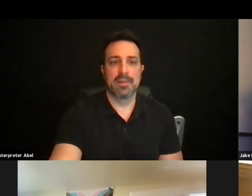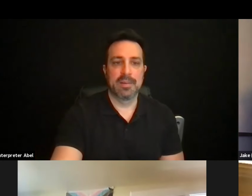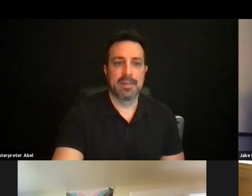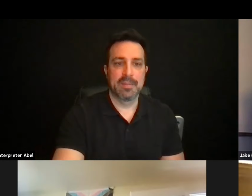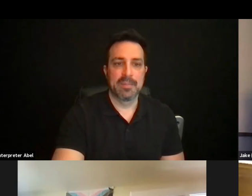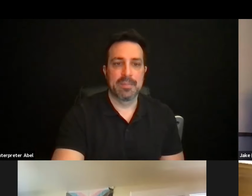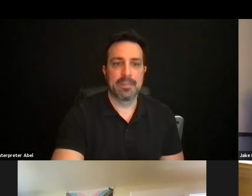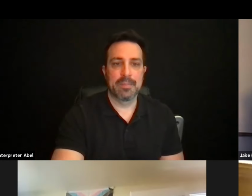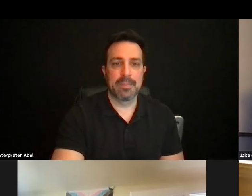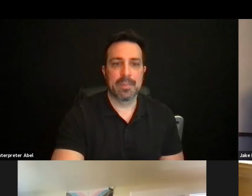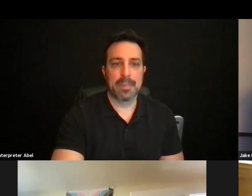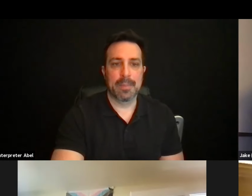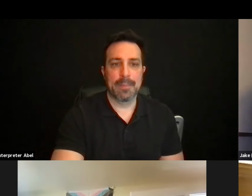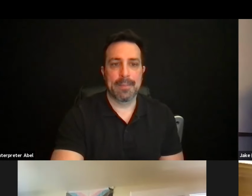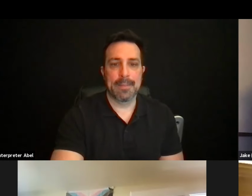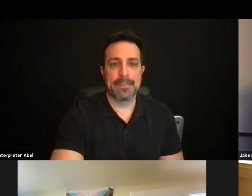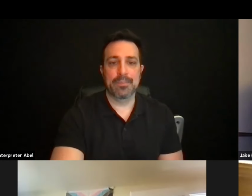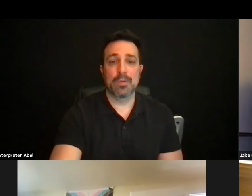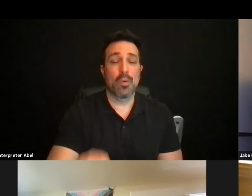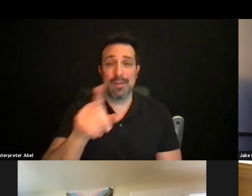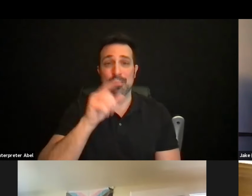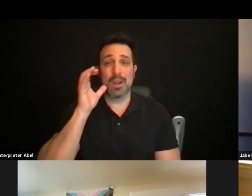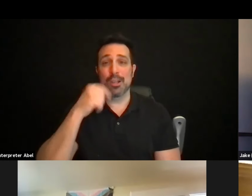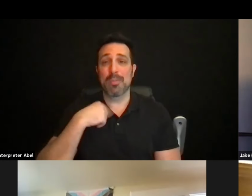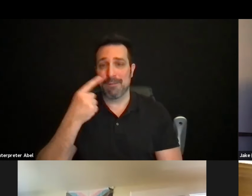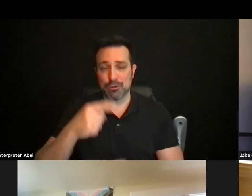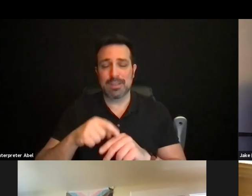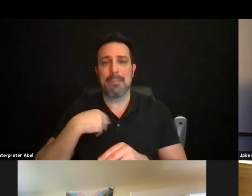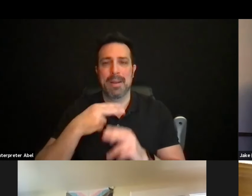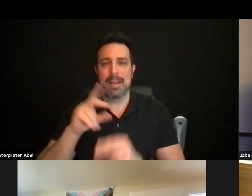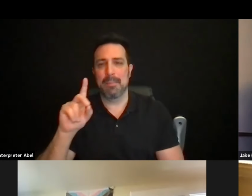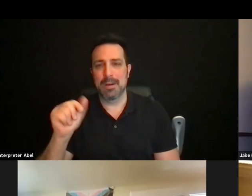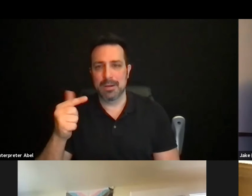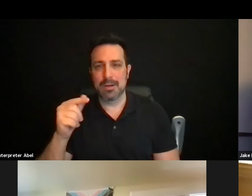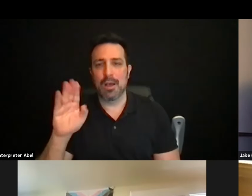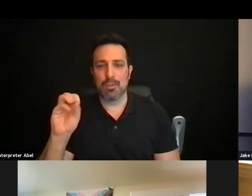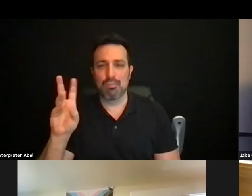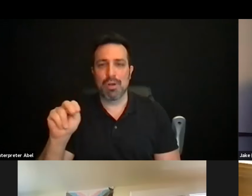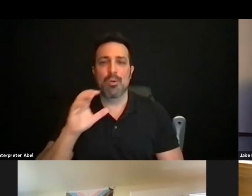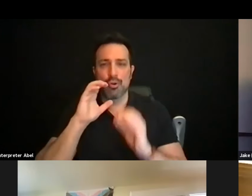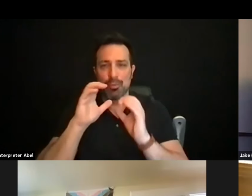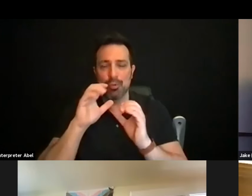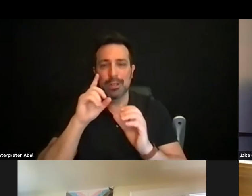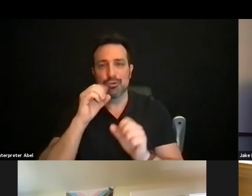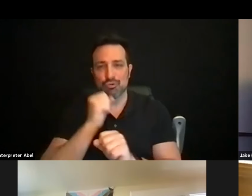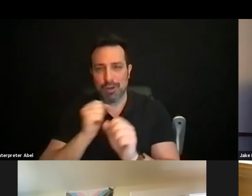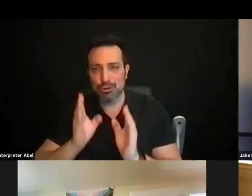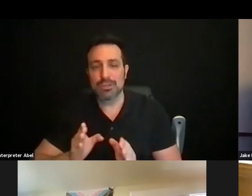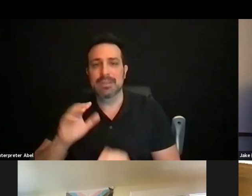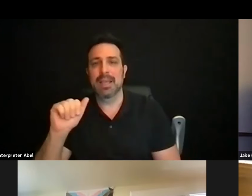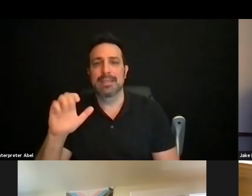joining us for this next part. Great. So yeah, for those